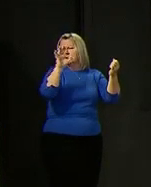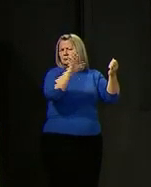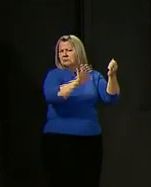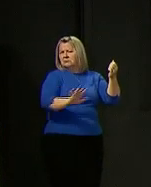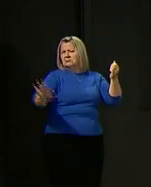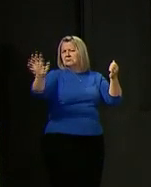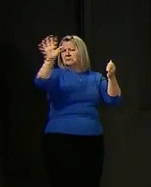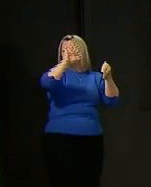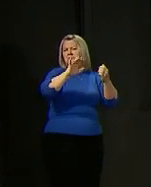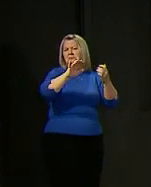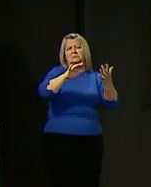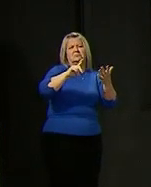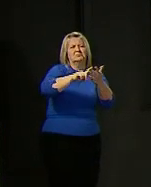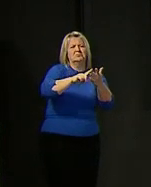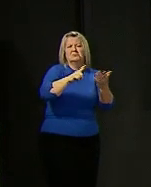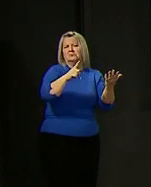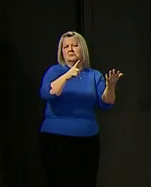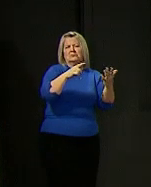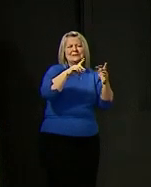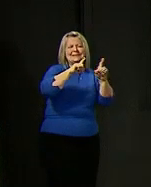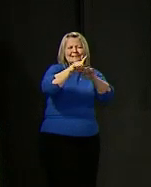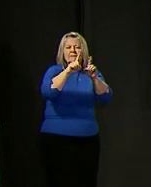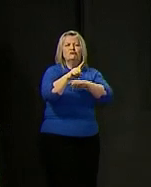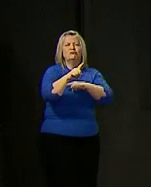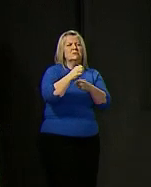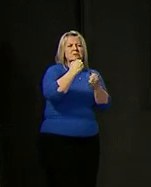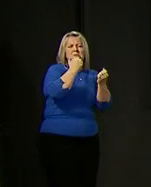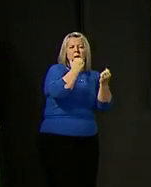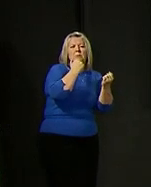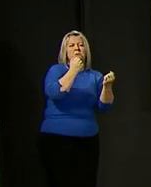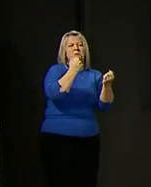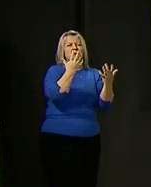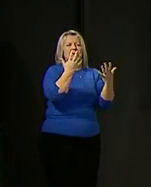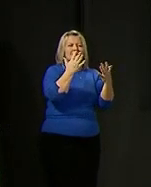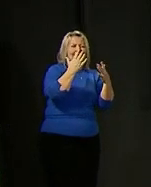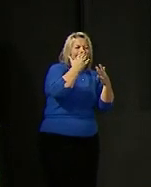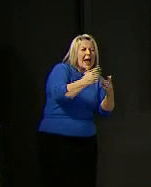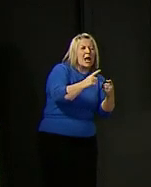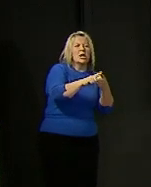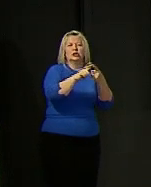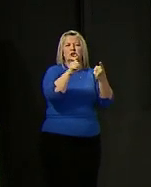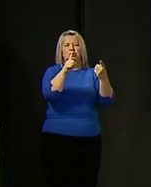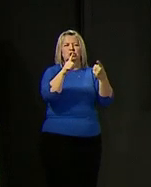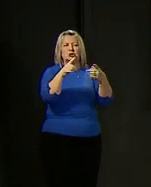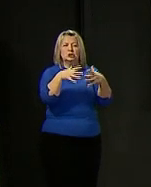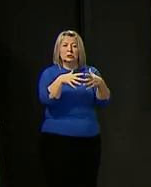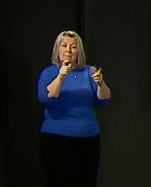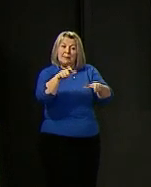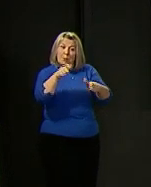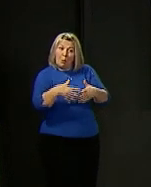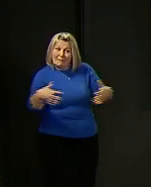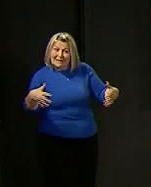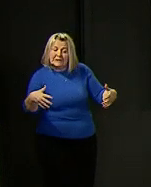obesity rates since some of these are starting to emerge as potential risk factors for Corbett 19 are we gathering their data if I could just quickly